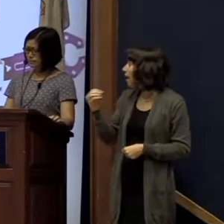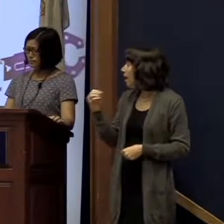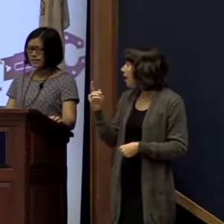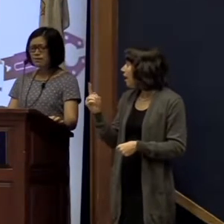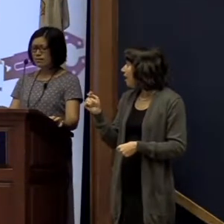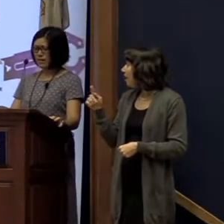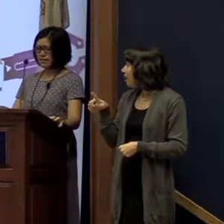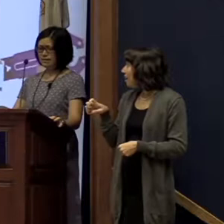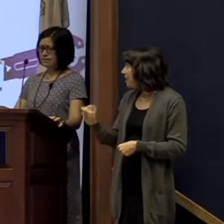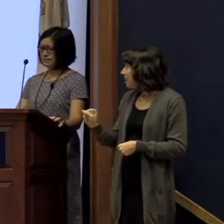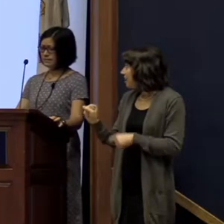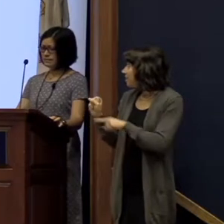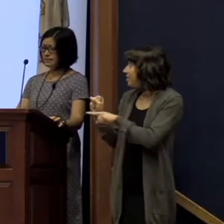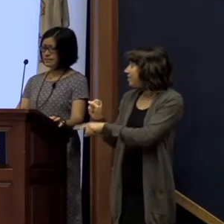Not a bad thing